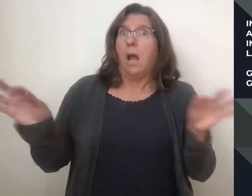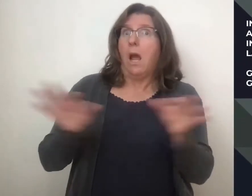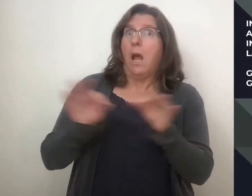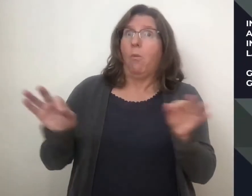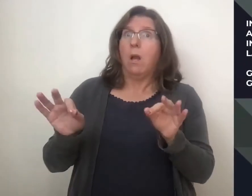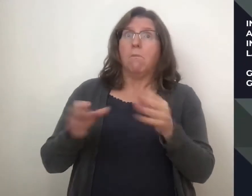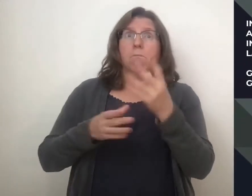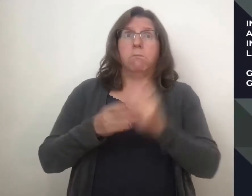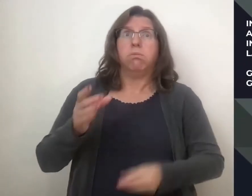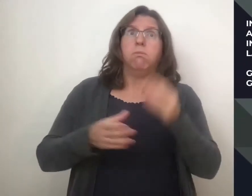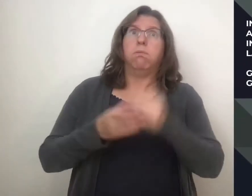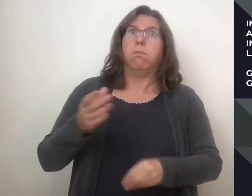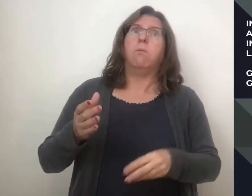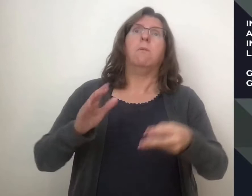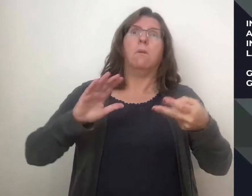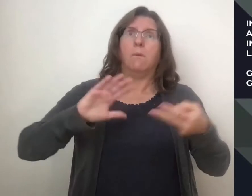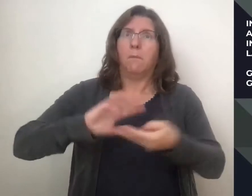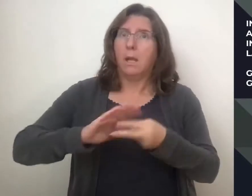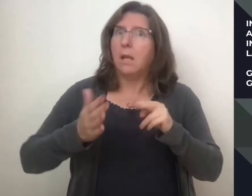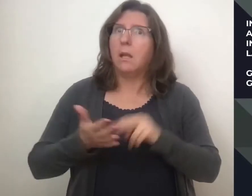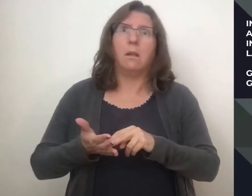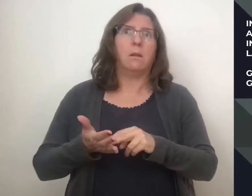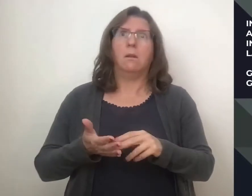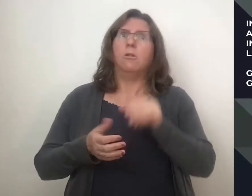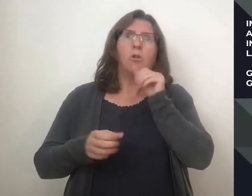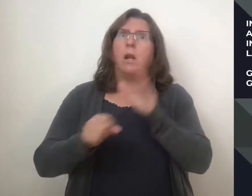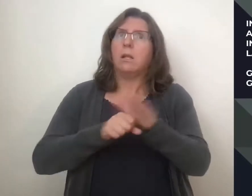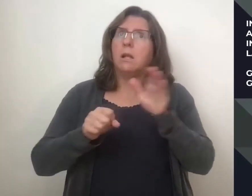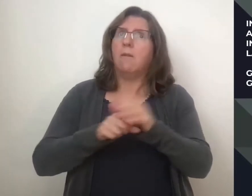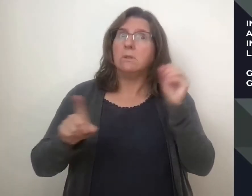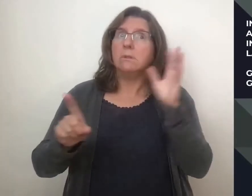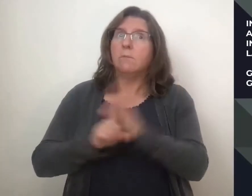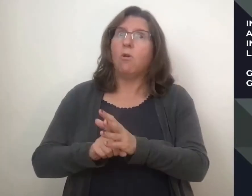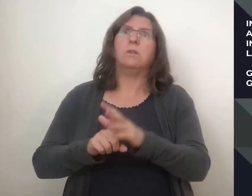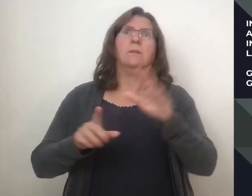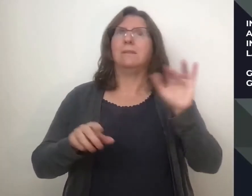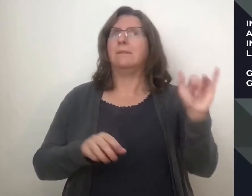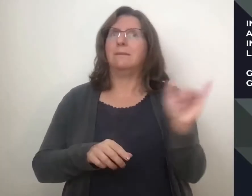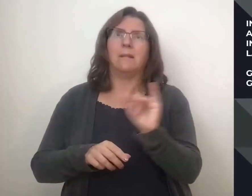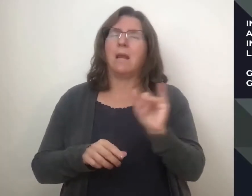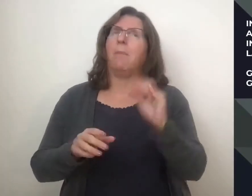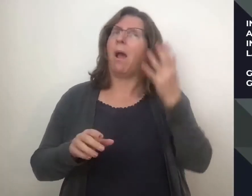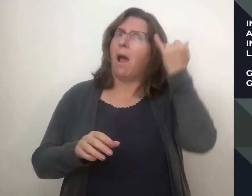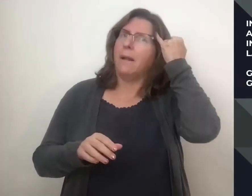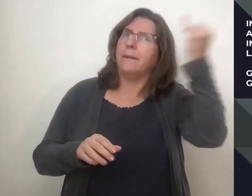Incomplete access . . .meaning too much of the input is missing . . . leads to dysfluency.